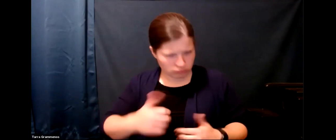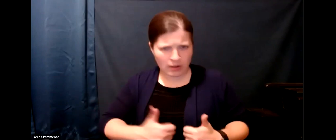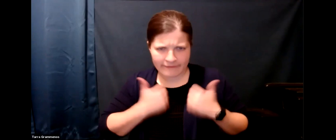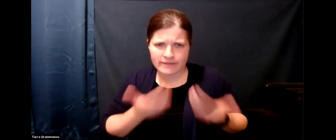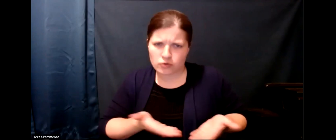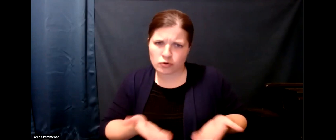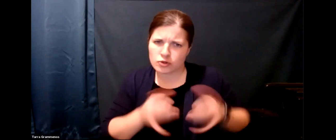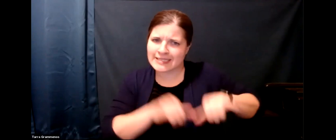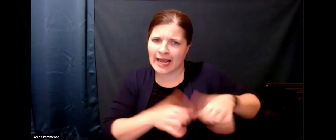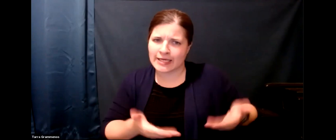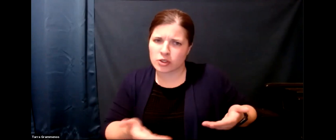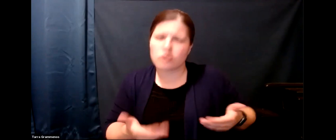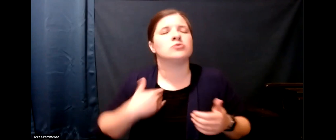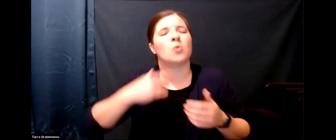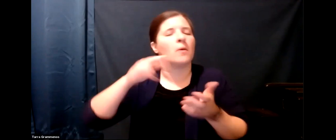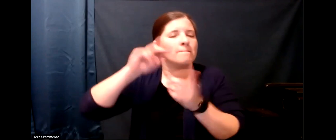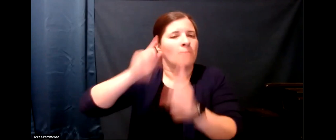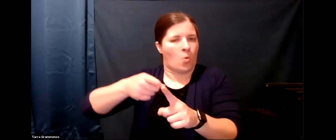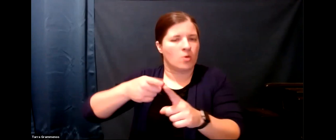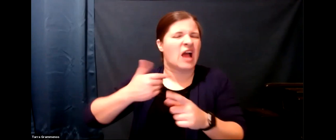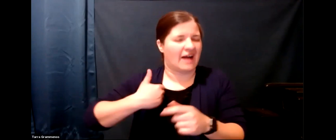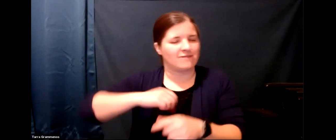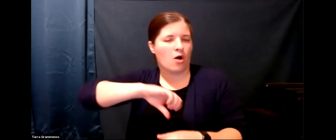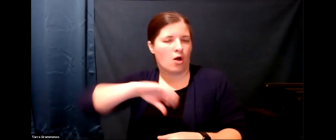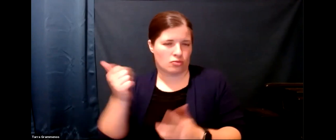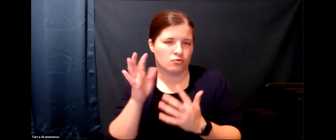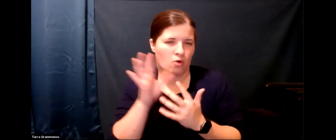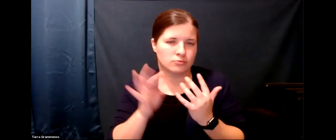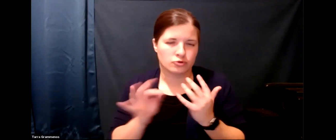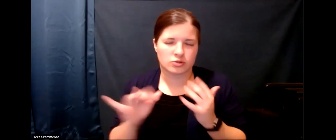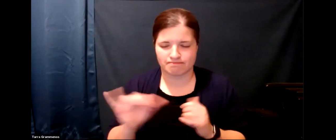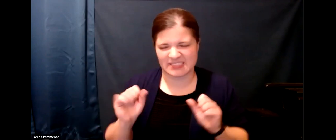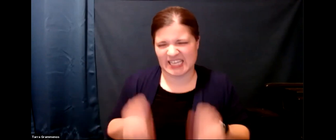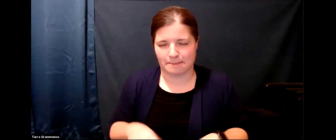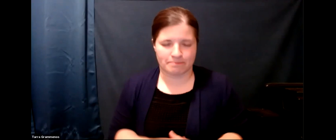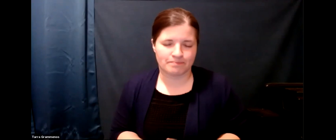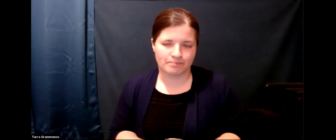So there are options.